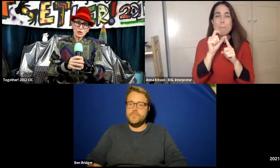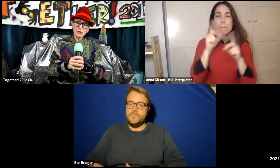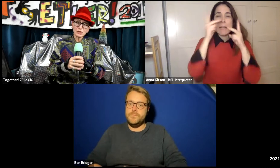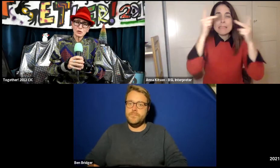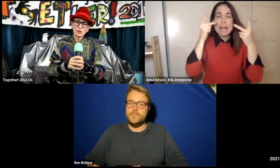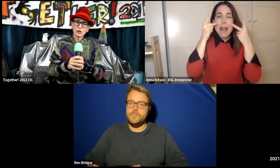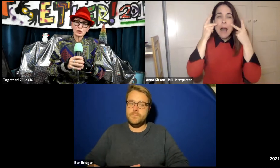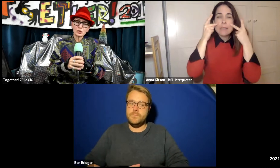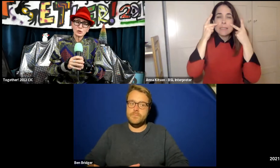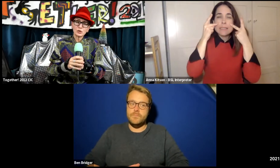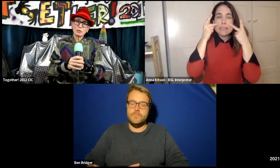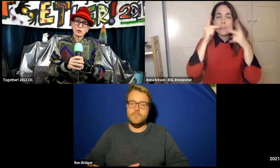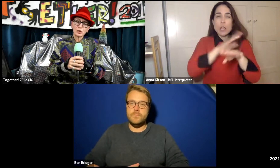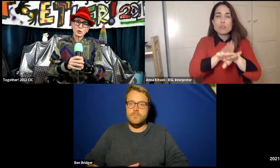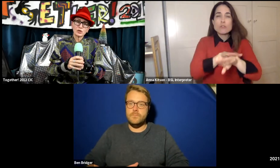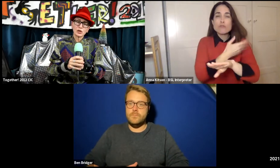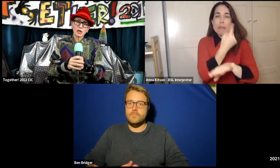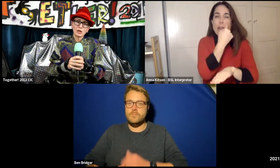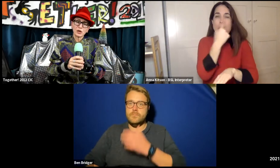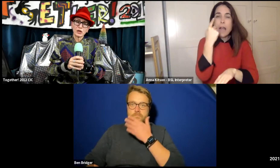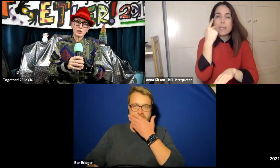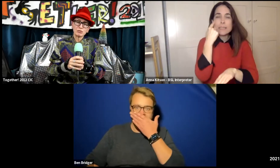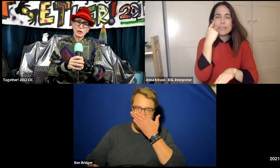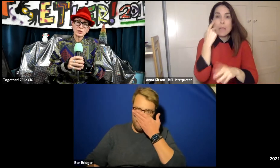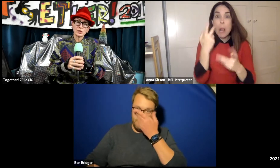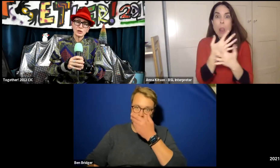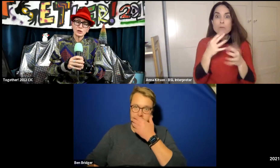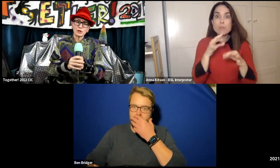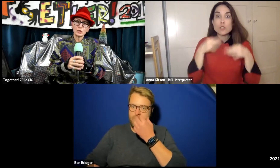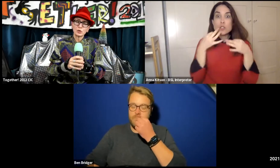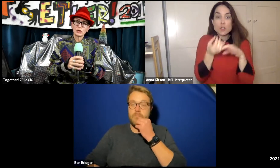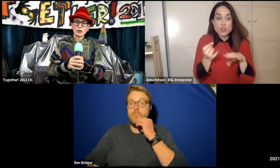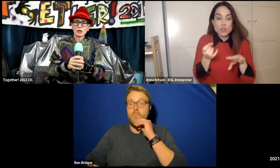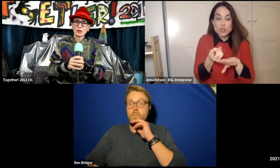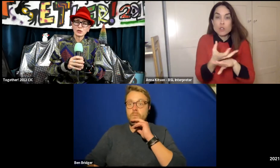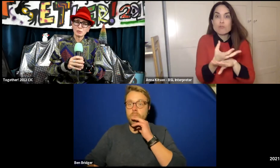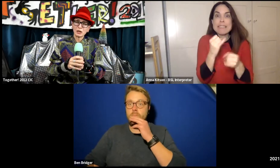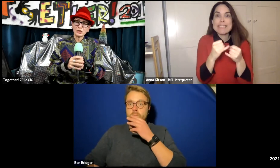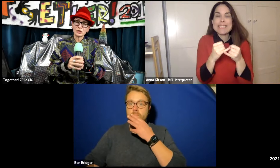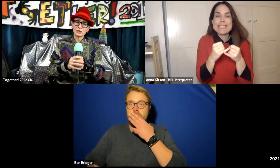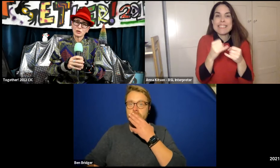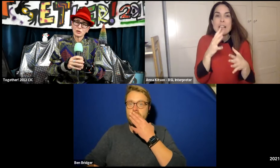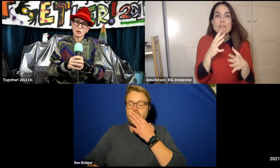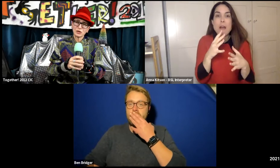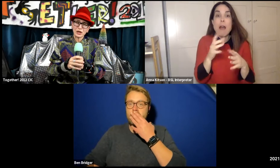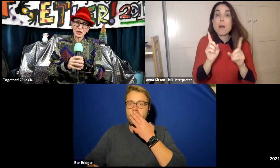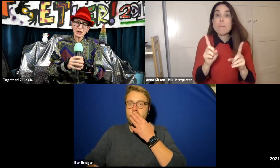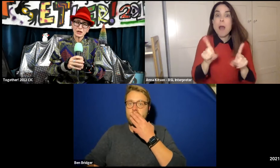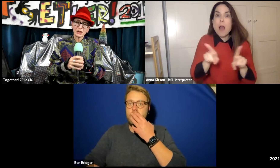Mostly silver-coloured jewellery, but I also have a red and gold glass pendant around my neck.